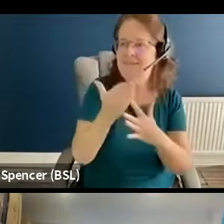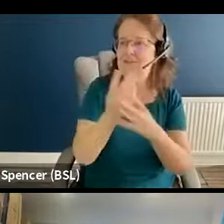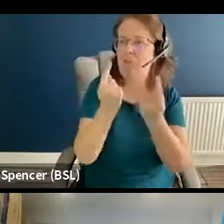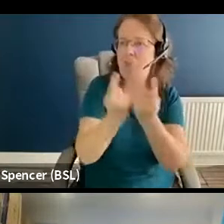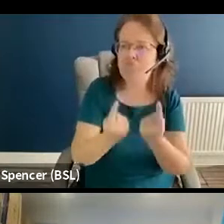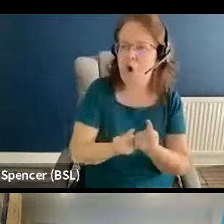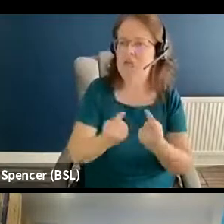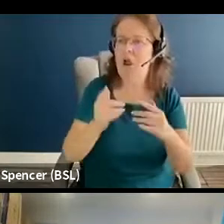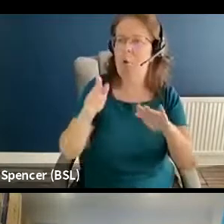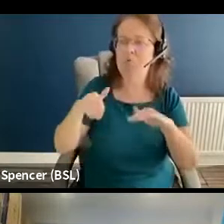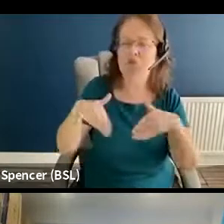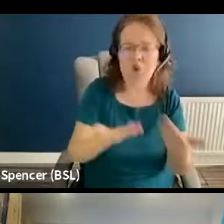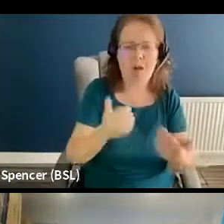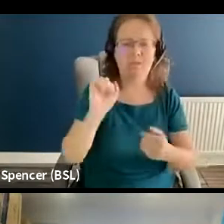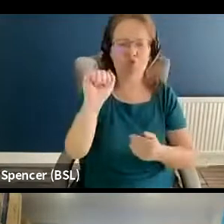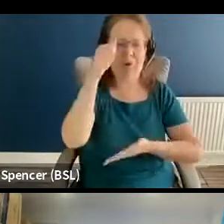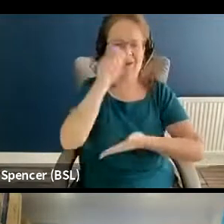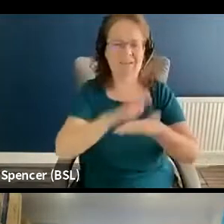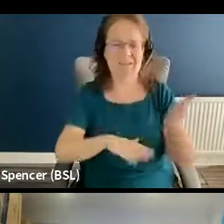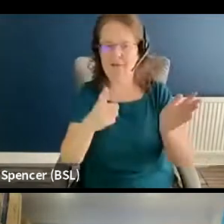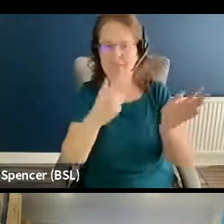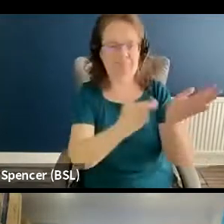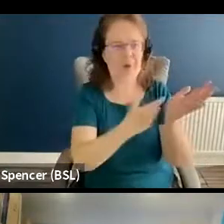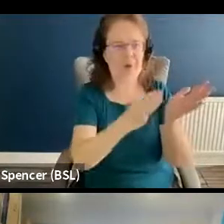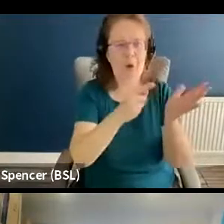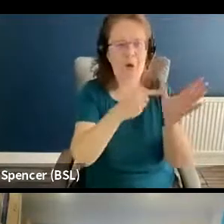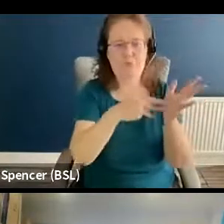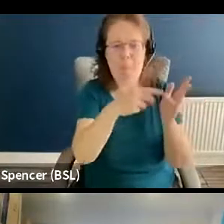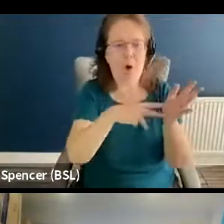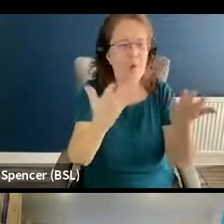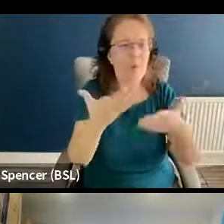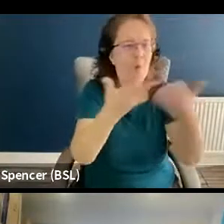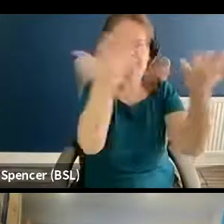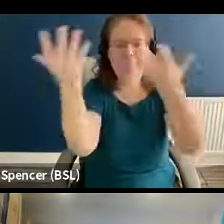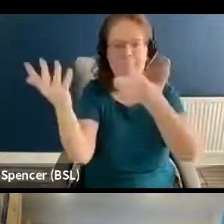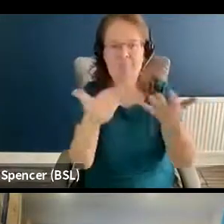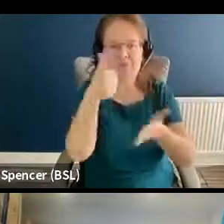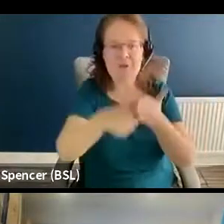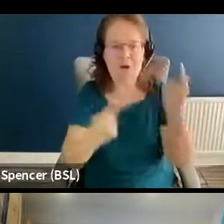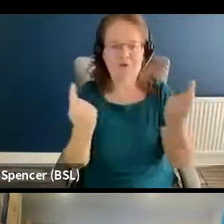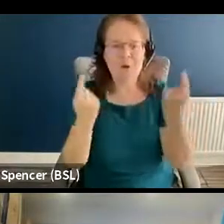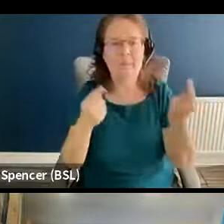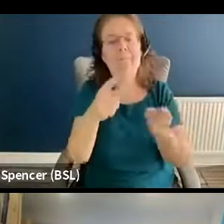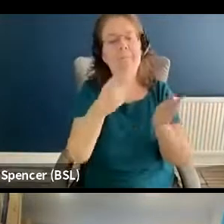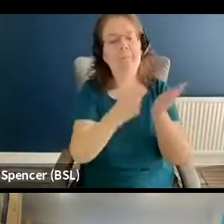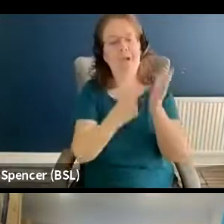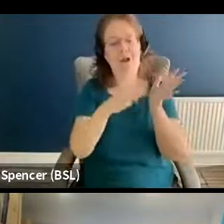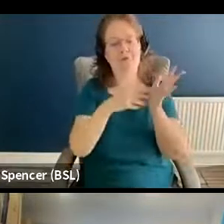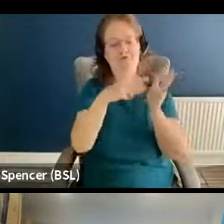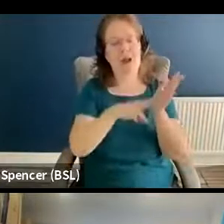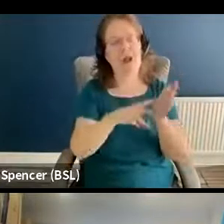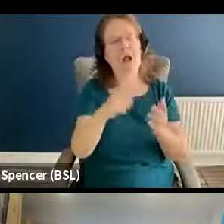And let's do this in reverse order so Ramon I'll start with you. The most important factor.